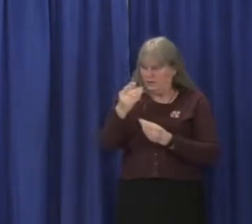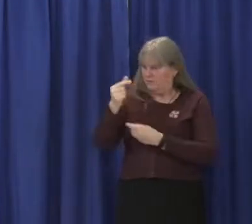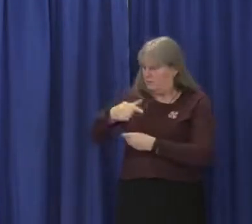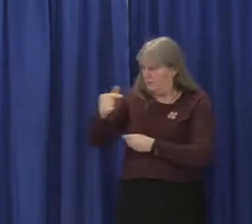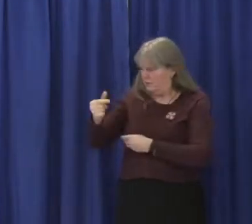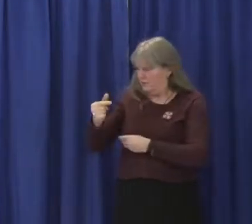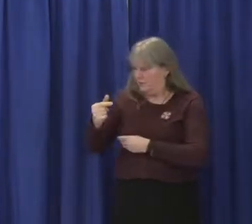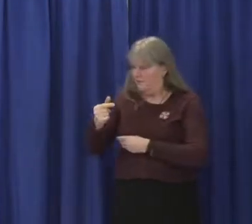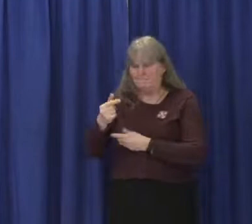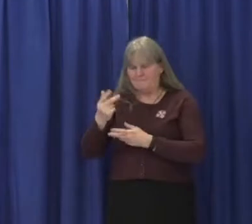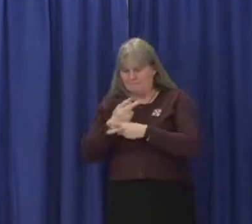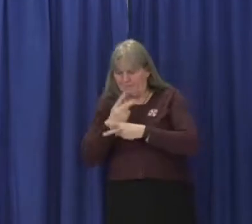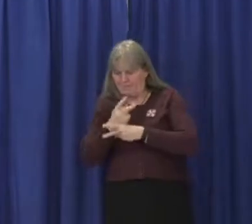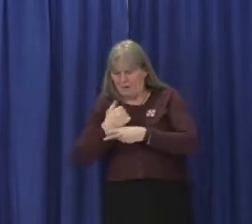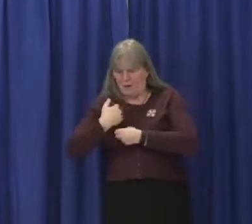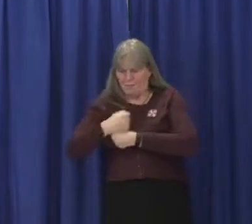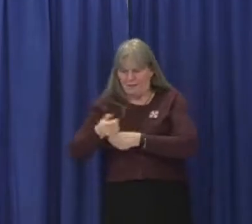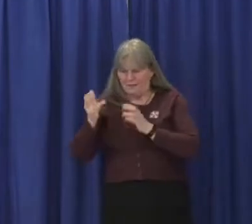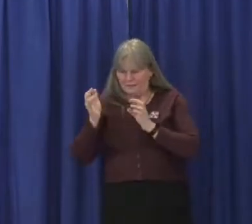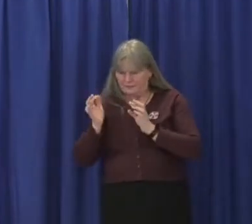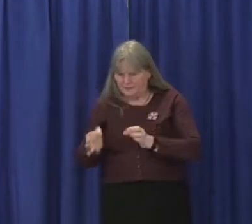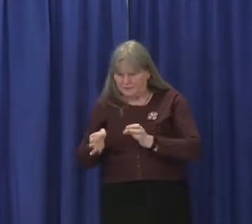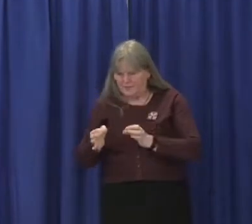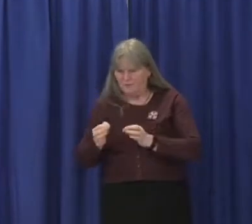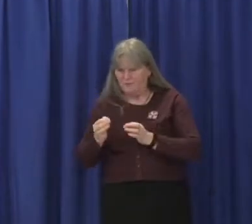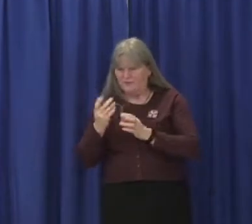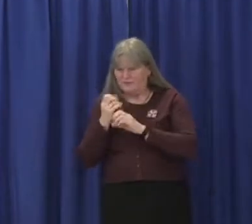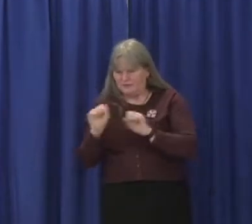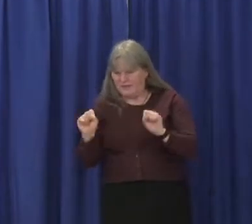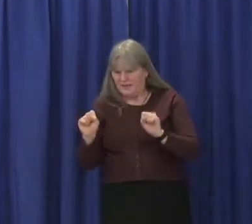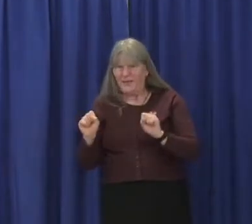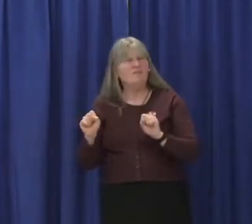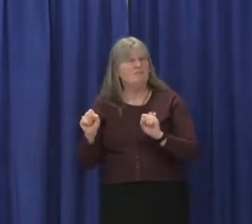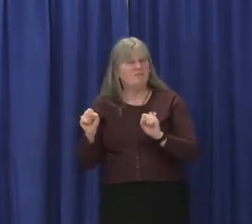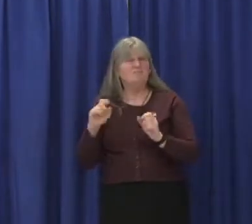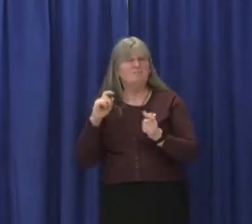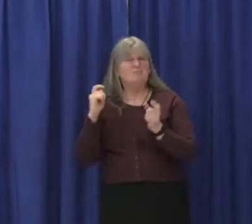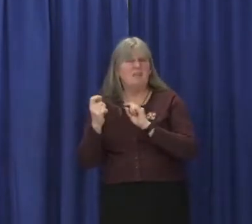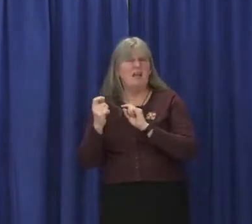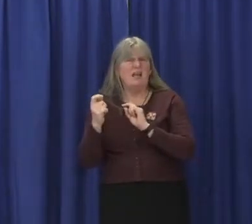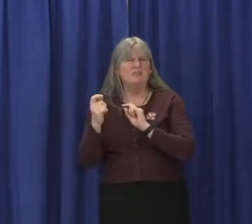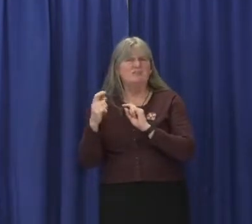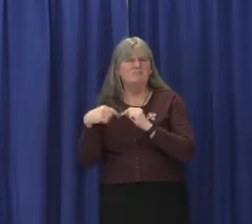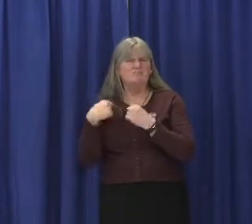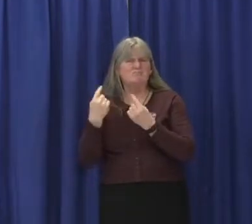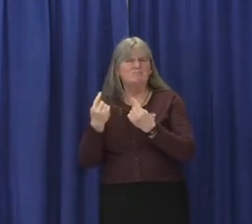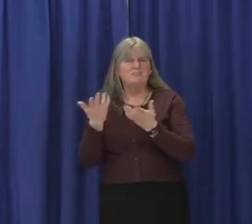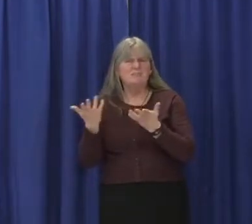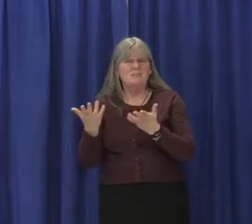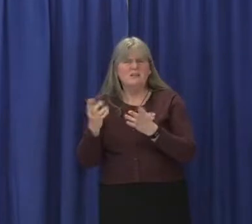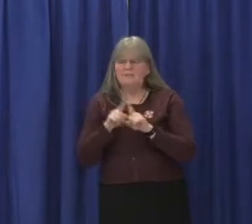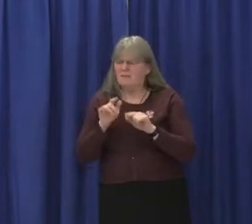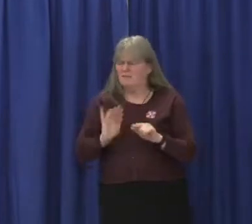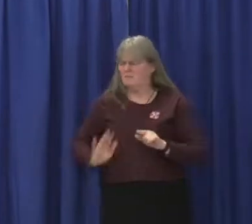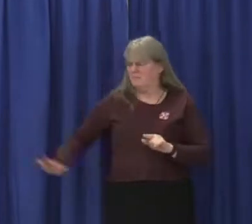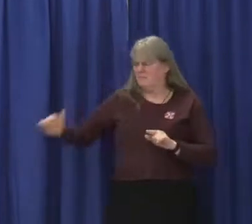safe, that's been changing. And it's not only changing here, it's been changing right across the country, and it's been working as well.